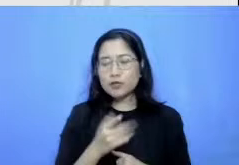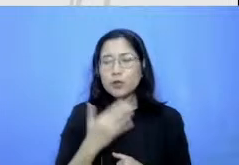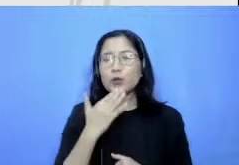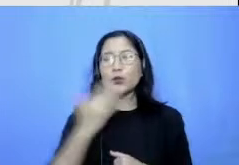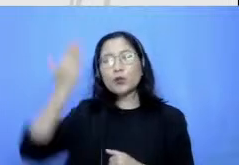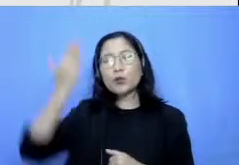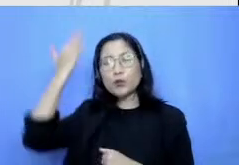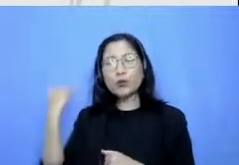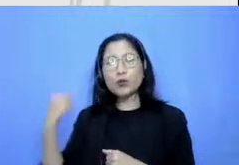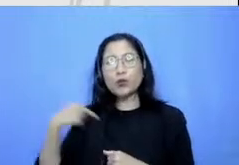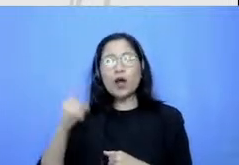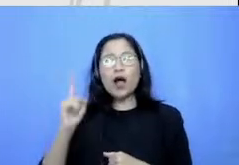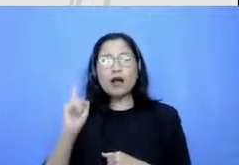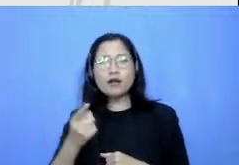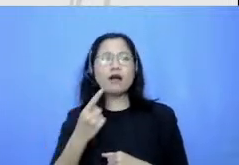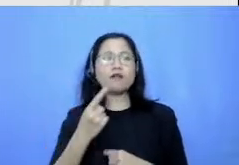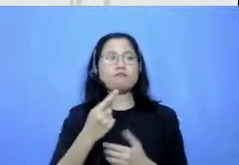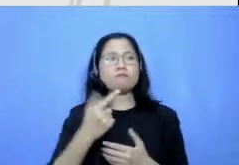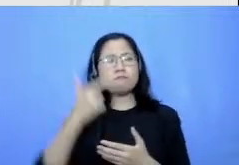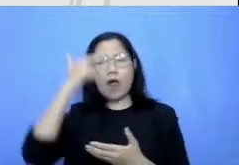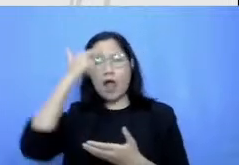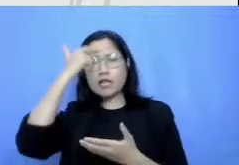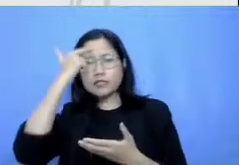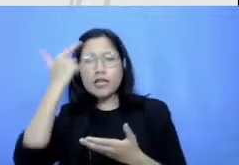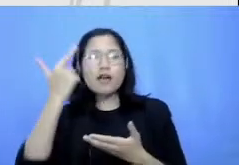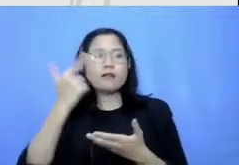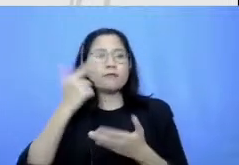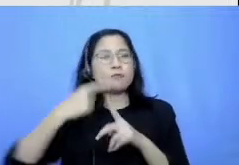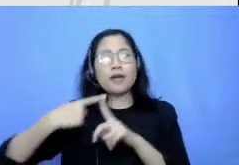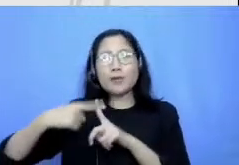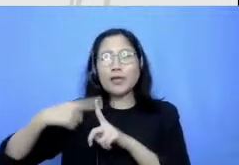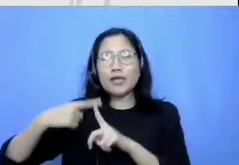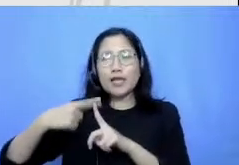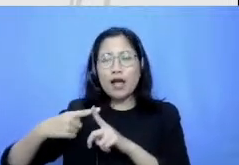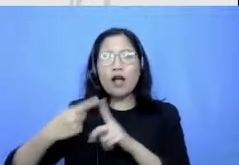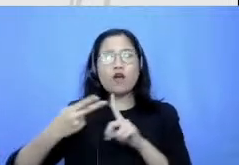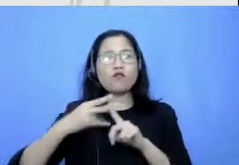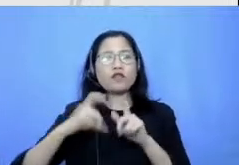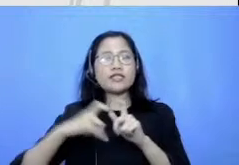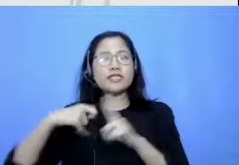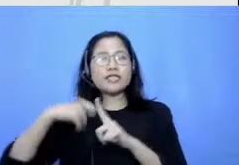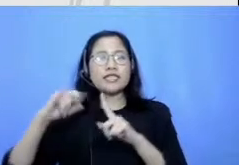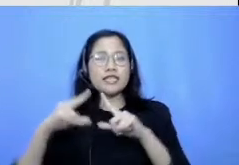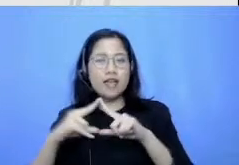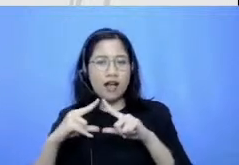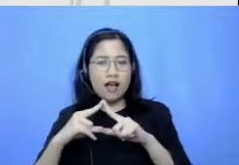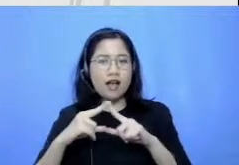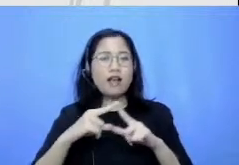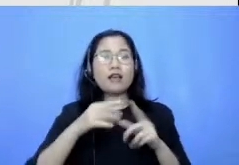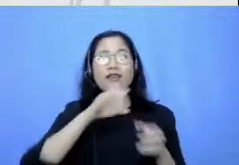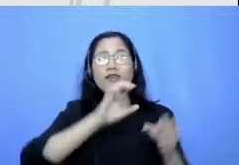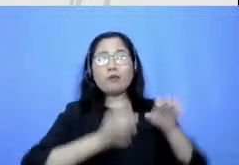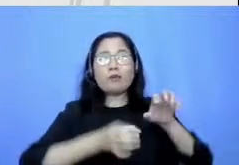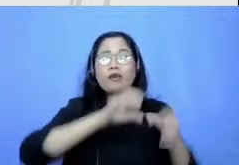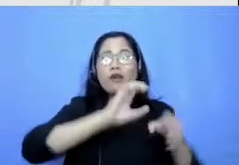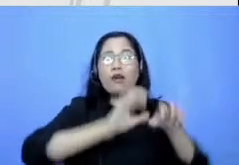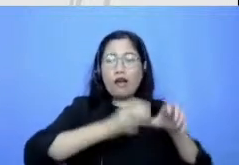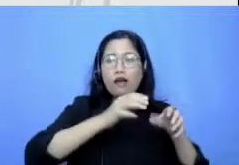for subjects such as Mathematics, Physics, Chemistry, Mathematics, subjects